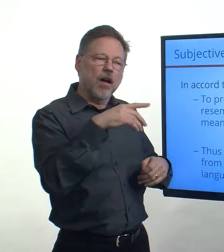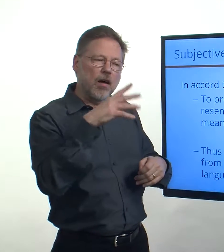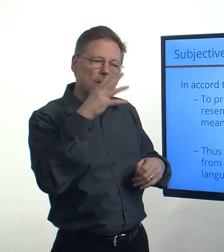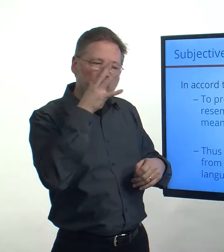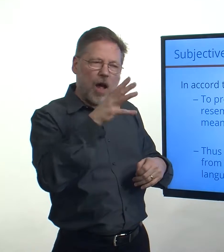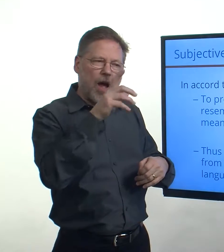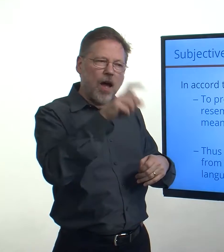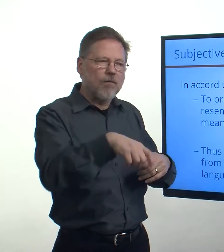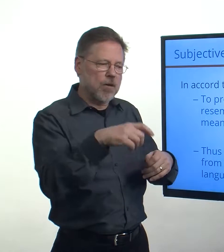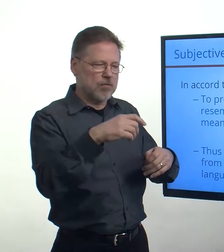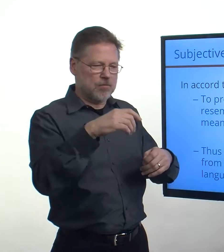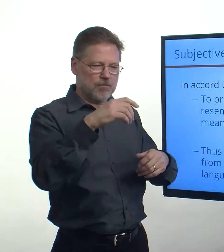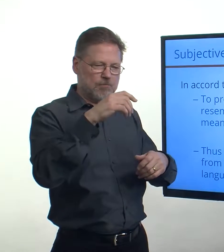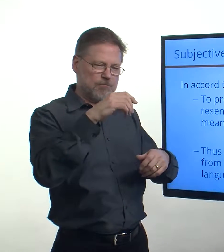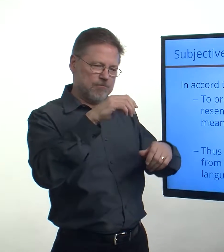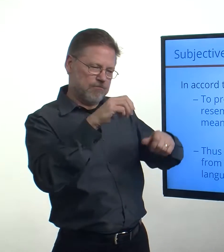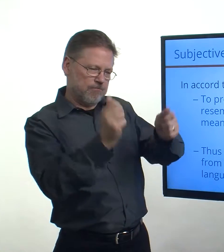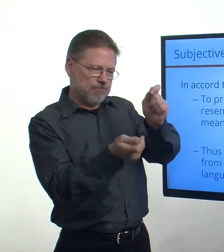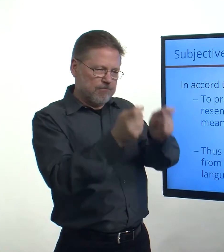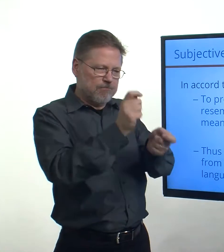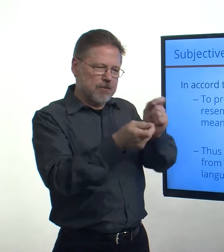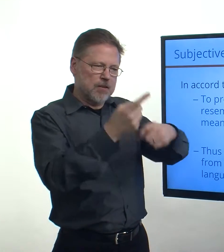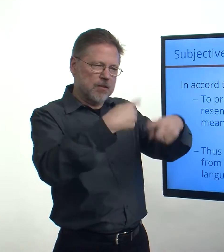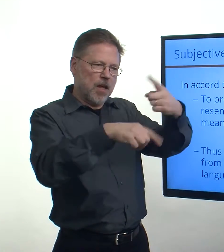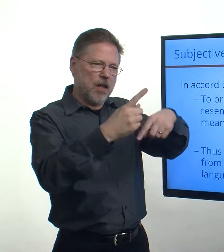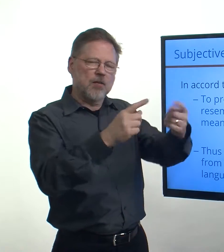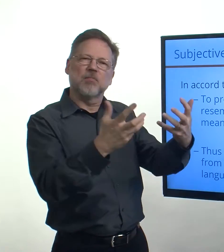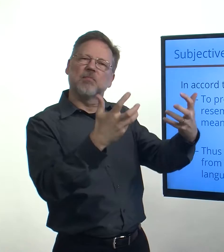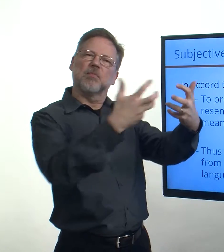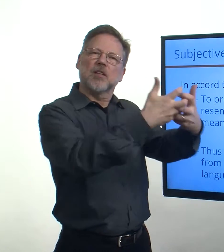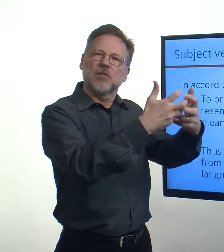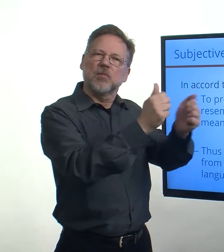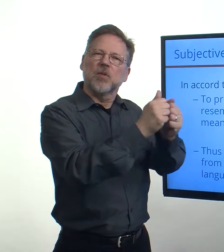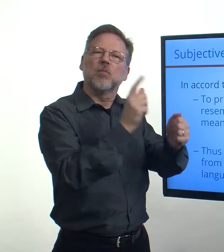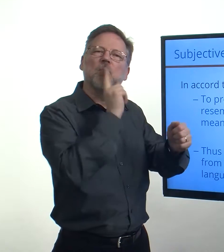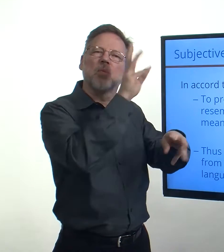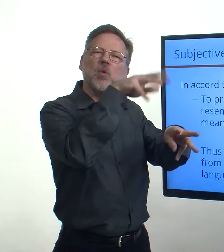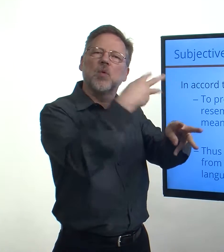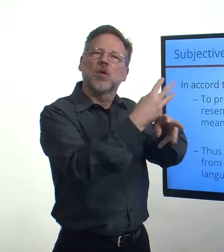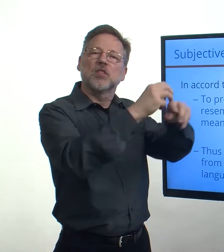He expected that signs would be modified to represent their real-world counterparts as